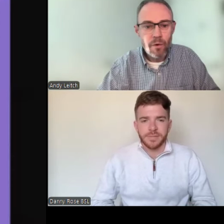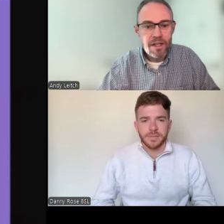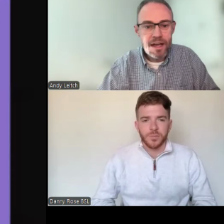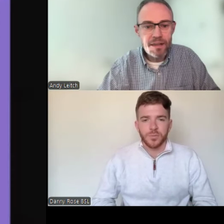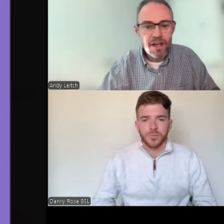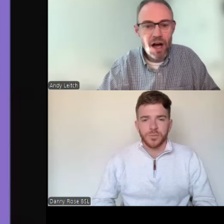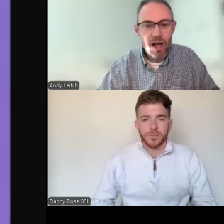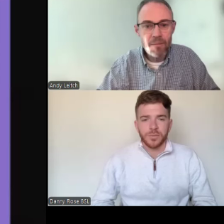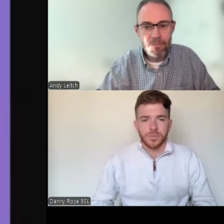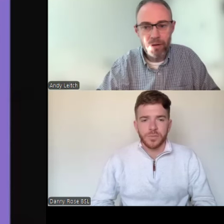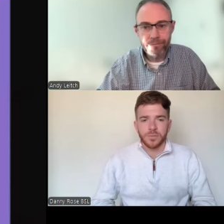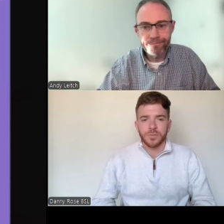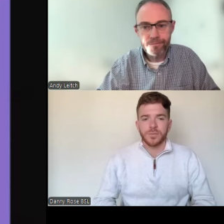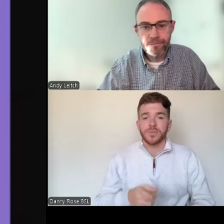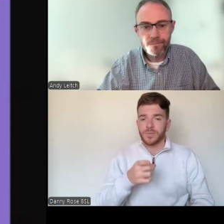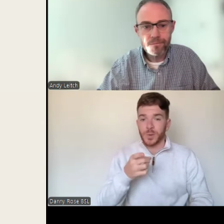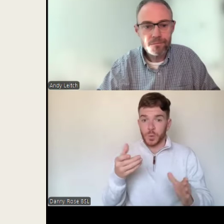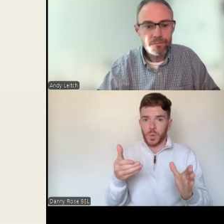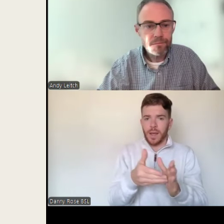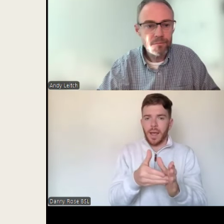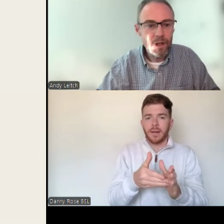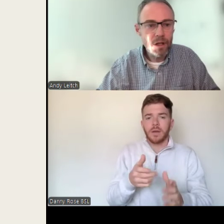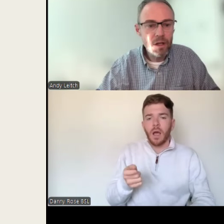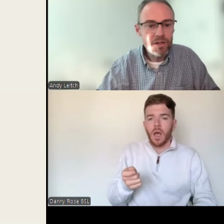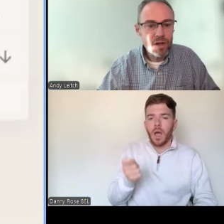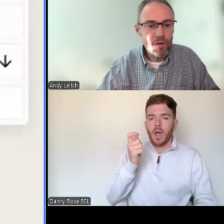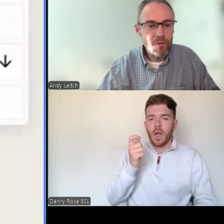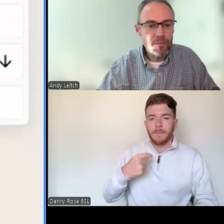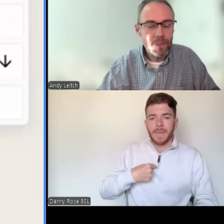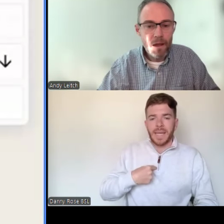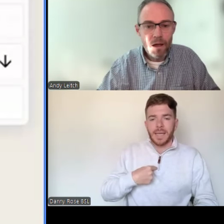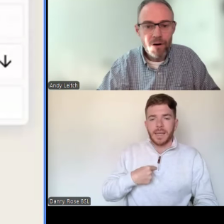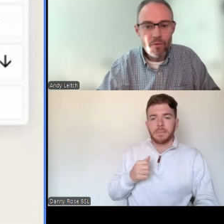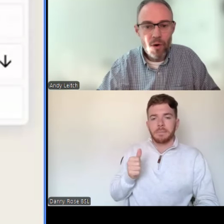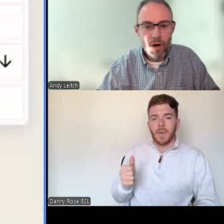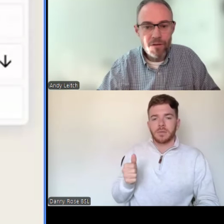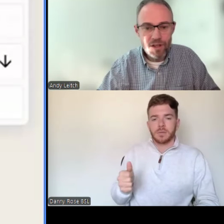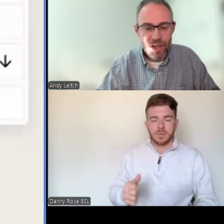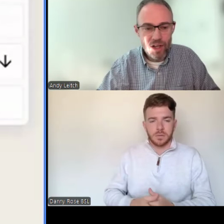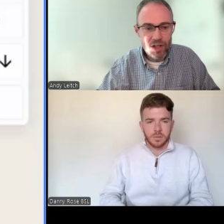We need to add this "Hire me, " button. If I roll over this section,